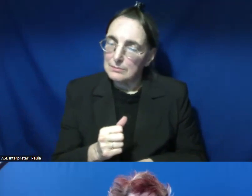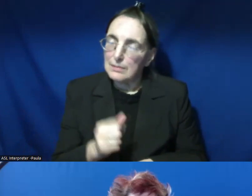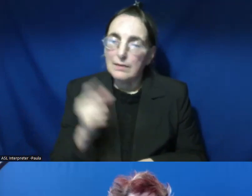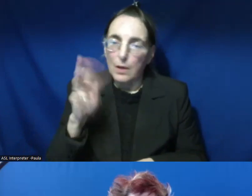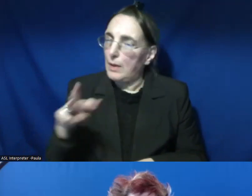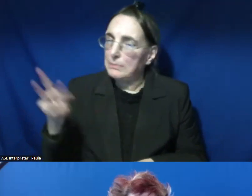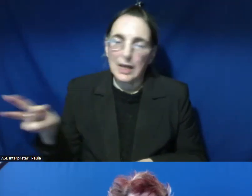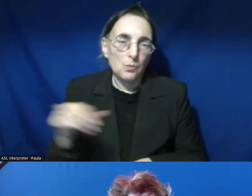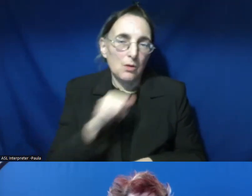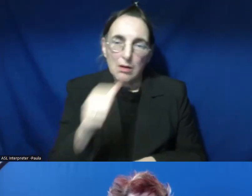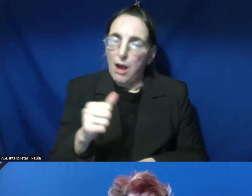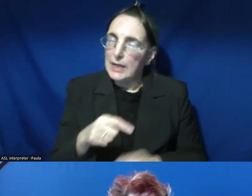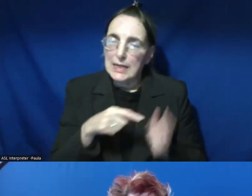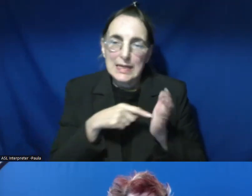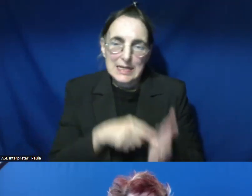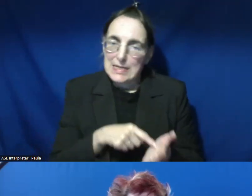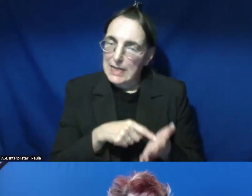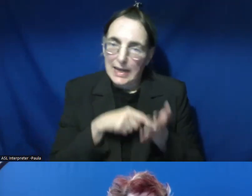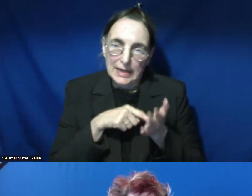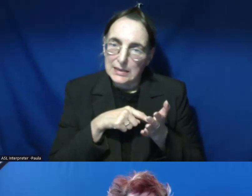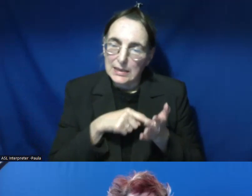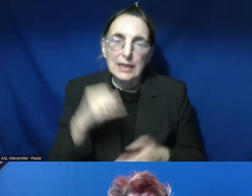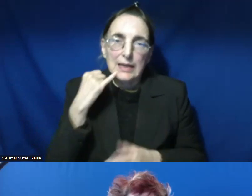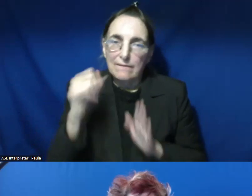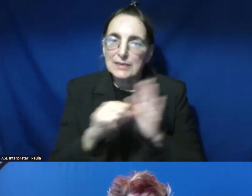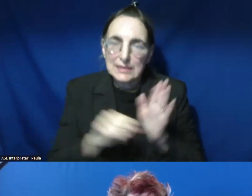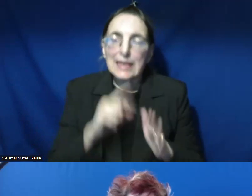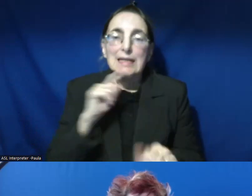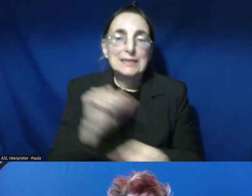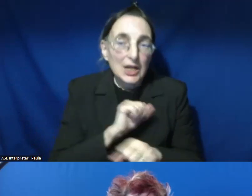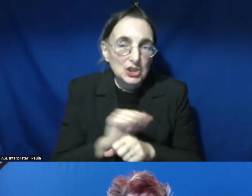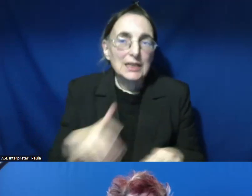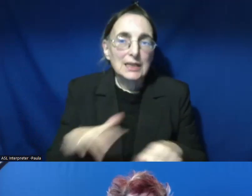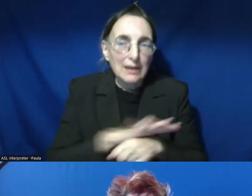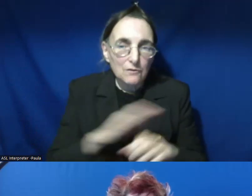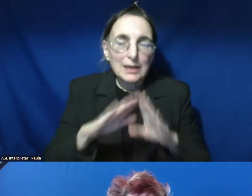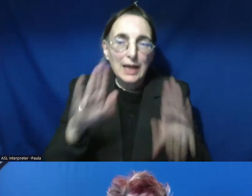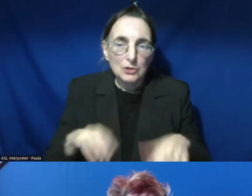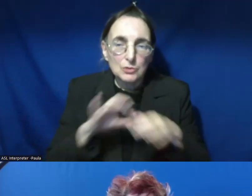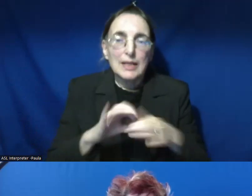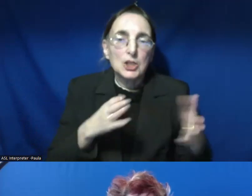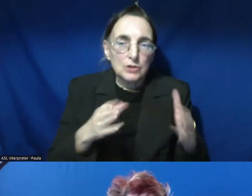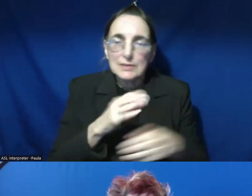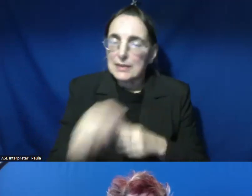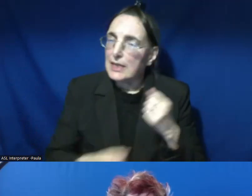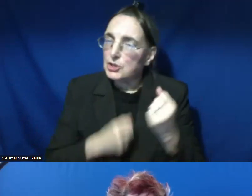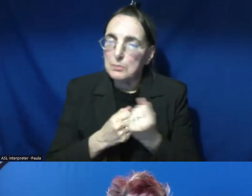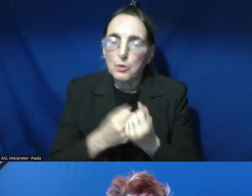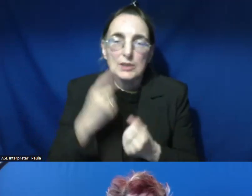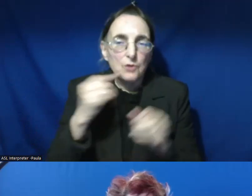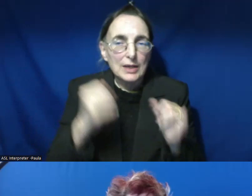indicate whether or not a state is actually covering housing-related services and supports for individuals experiencing homelessness.